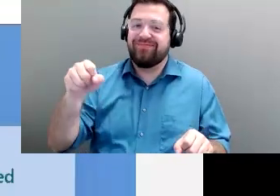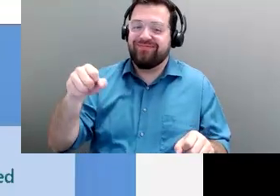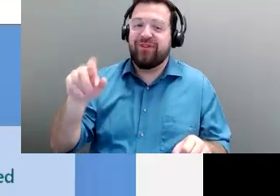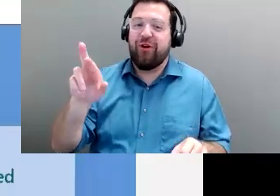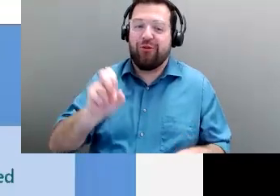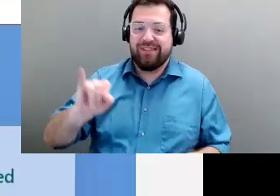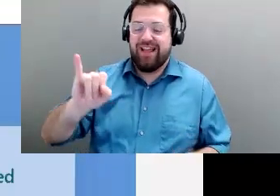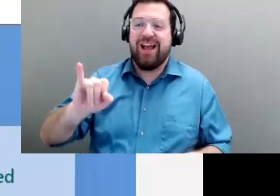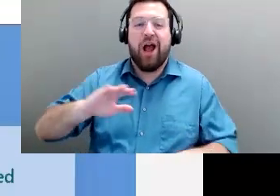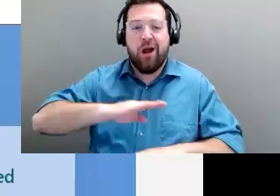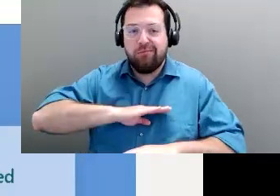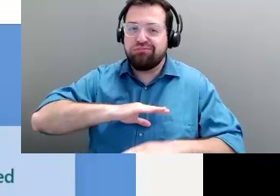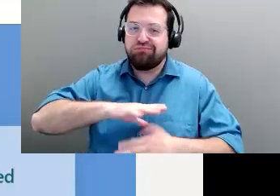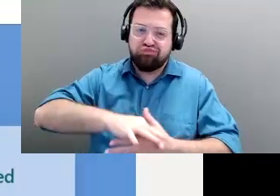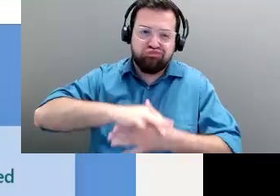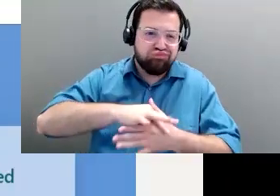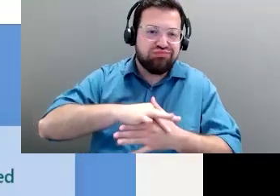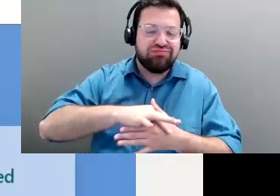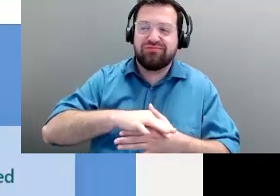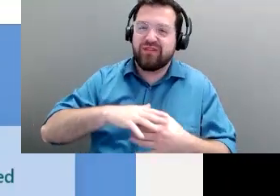They definitely, respond to the students.